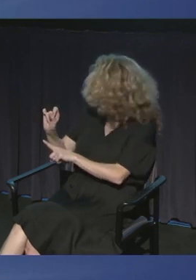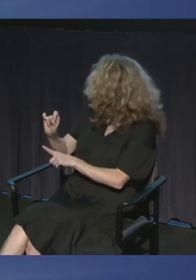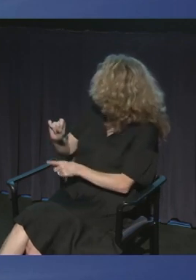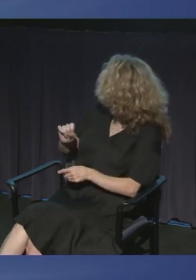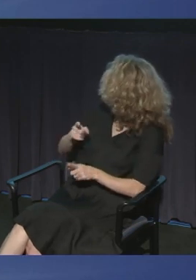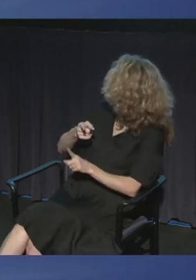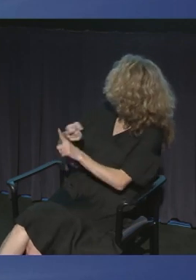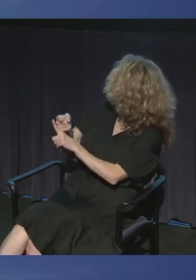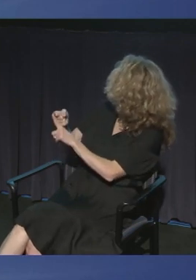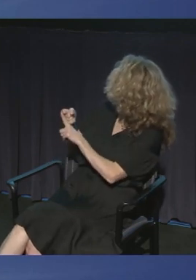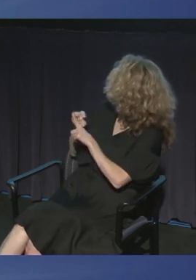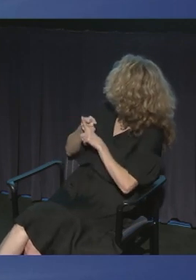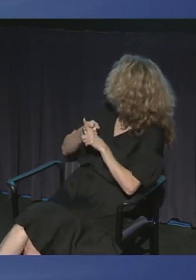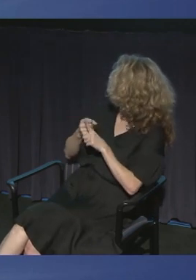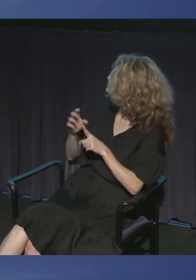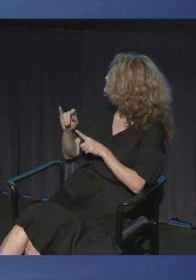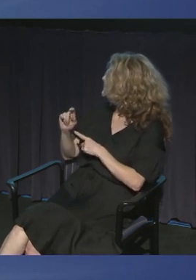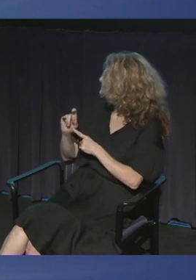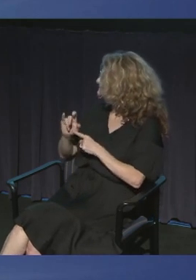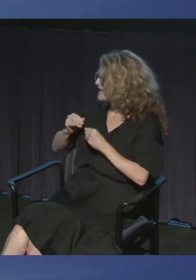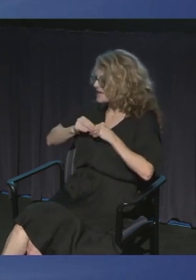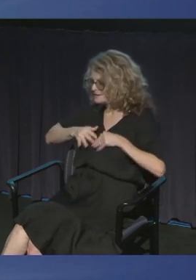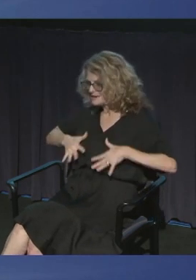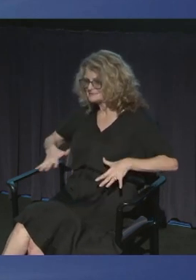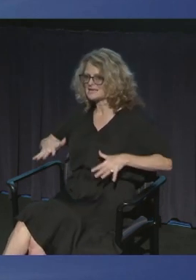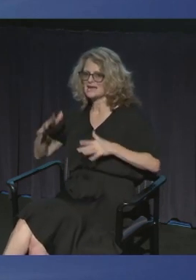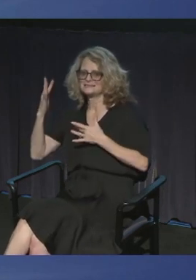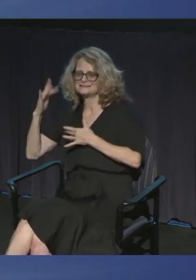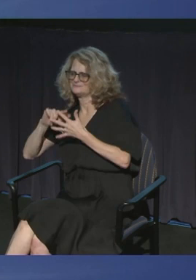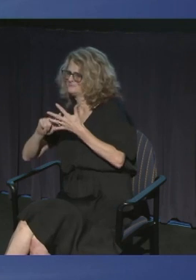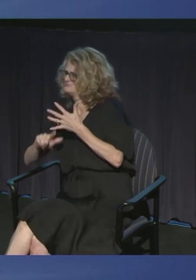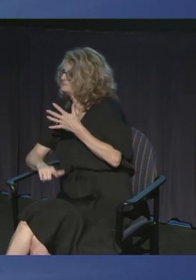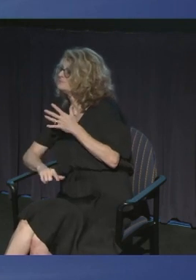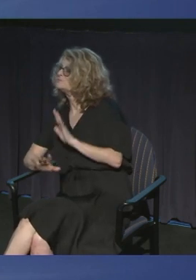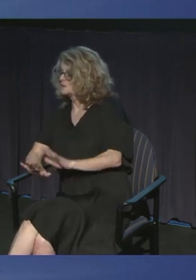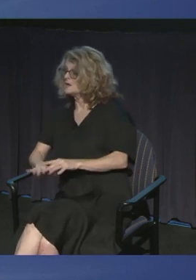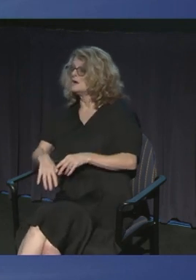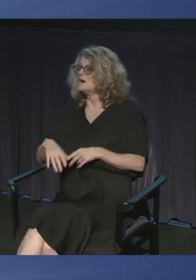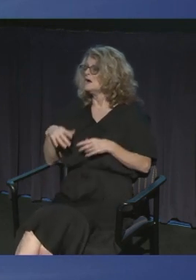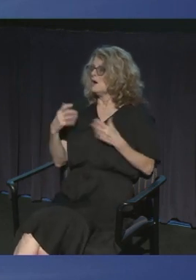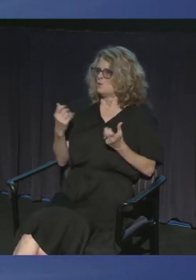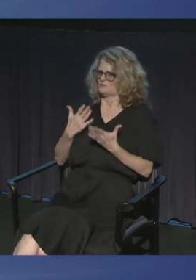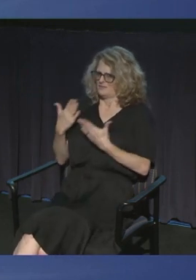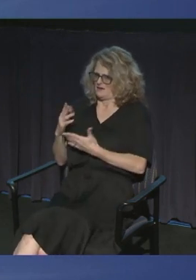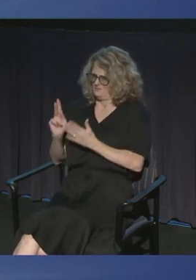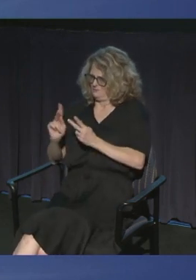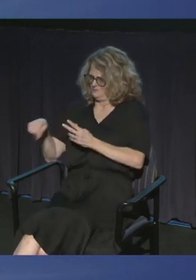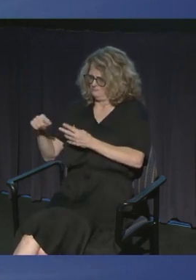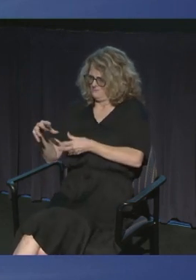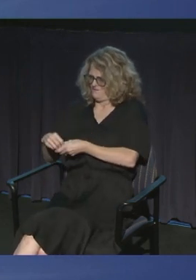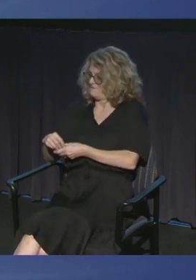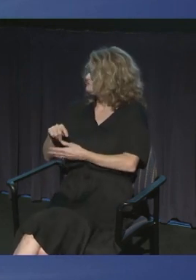THESE INNATE IMMUNE RECEPTORS. I WANT TO REALLY THANK THE PEOPLE WHO ARE INVOLVED. OUR EARLY WORK AT NRP 12 WAS DONE